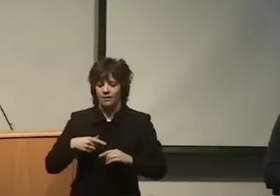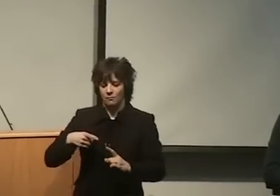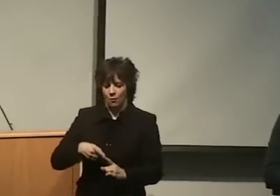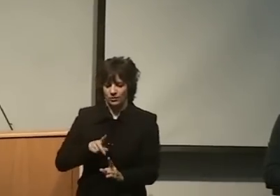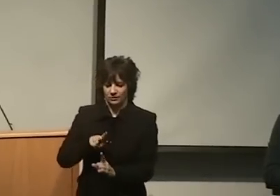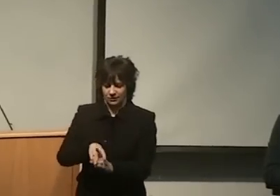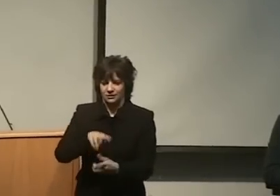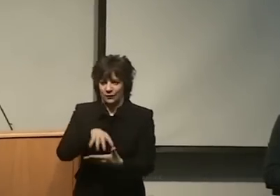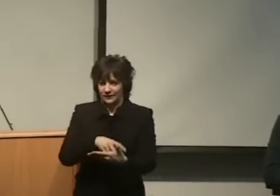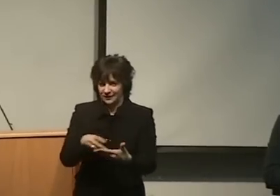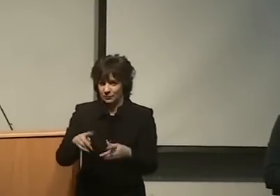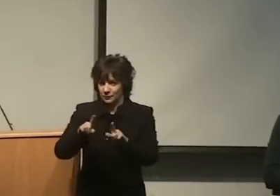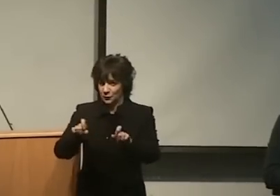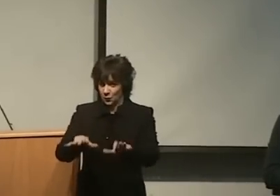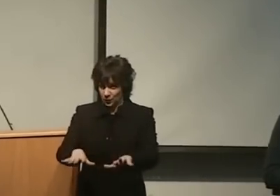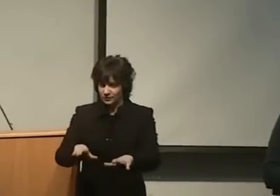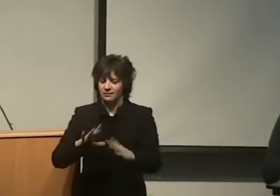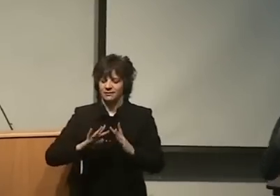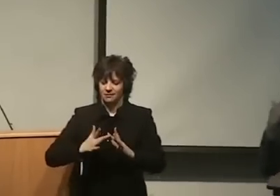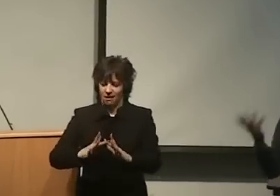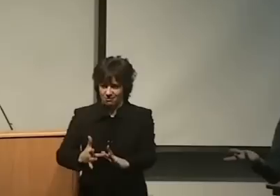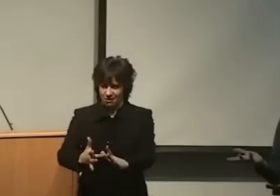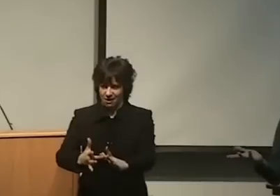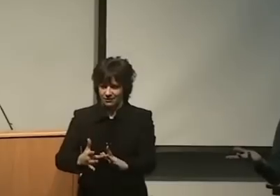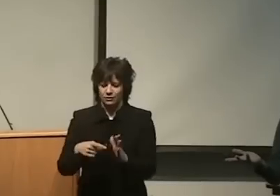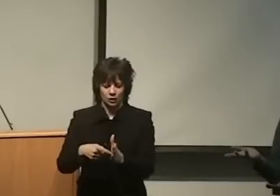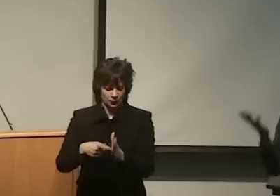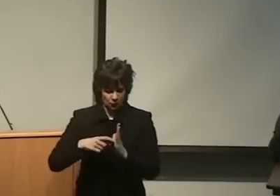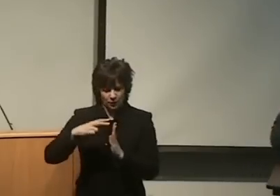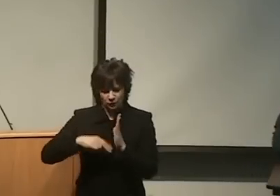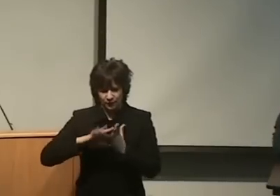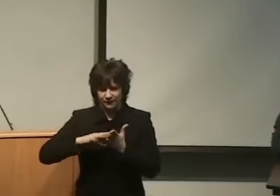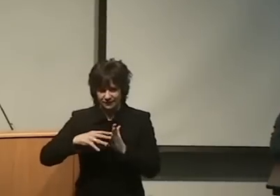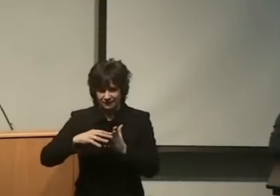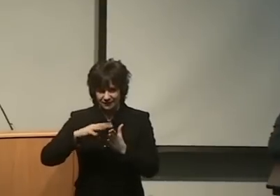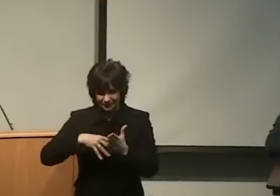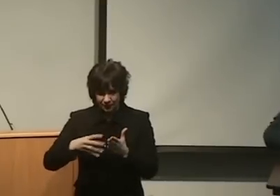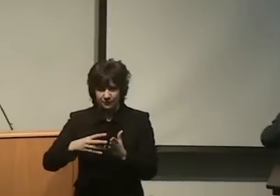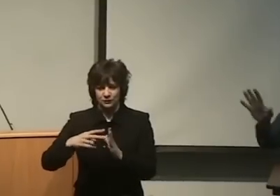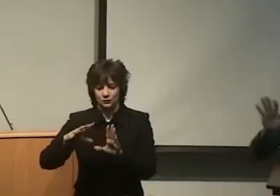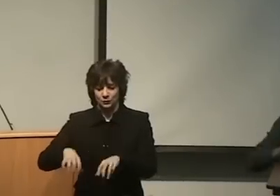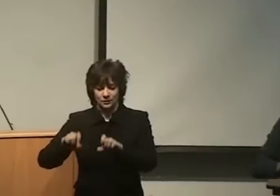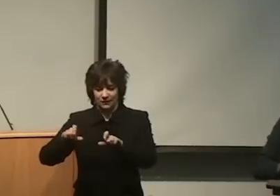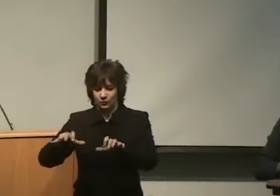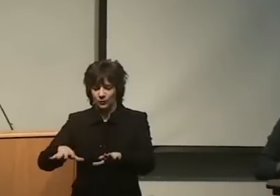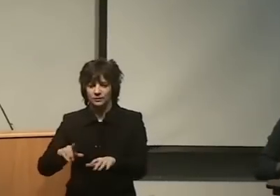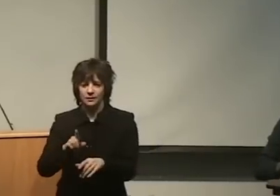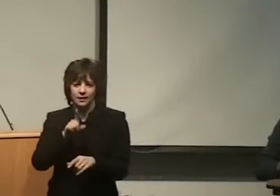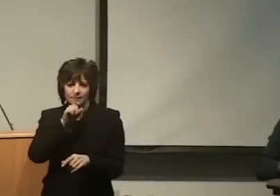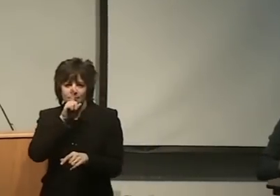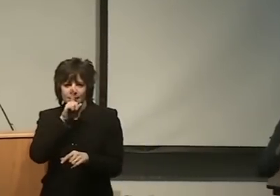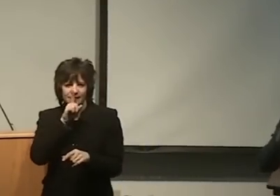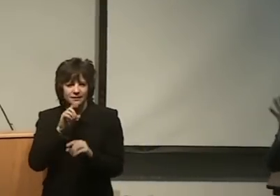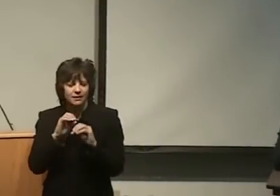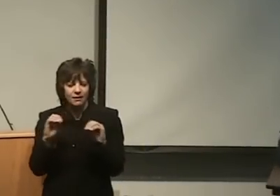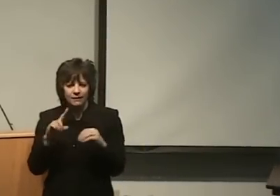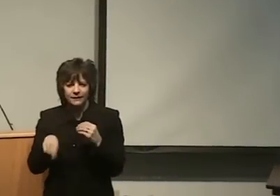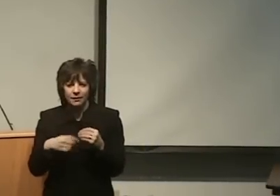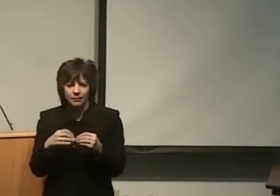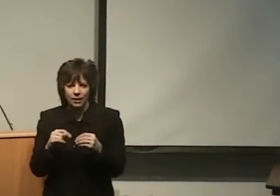the syllabus is online. You're going to have to read the syllabus to take the quiz, and I don't have to talk about it. So I am sending a message that there is some stuff